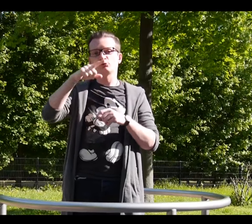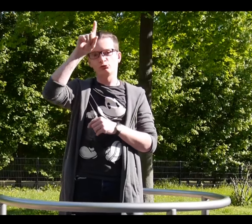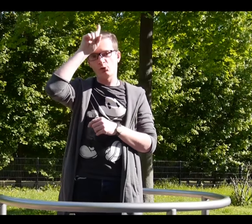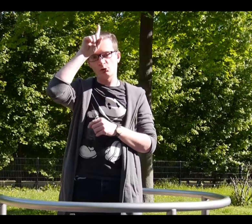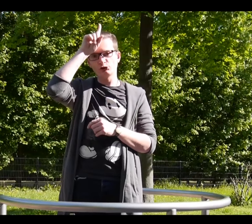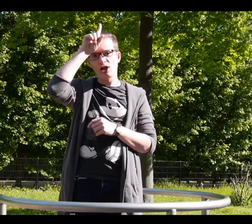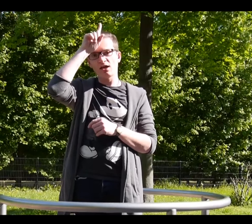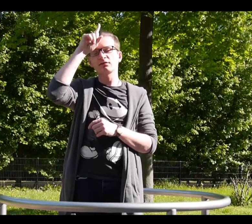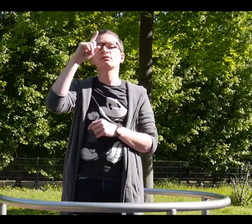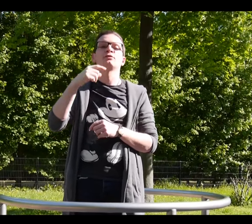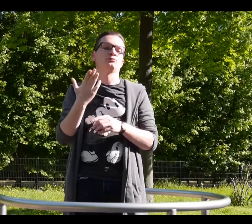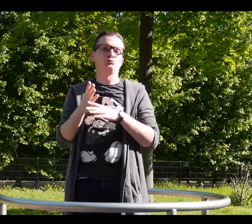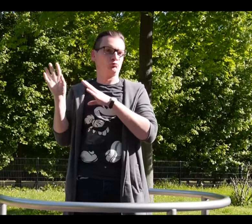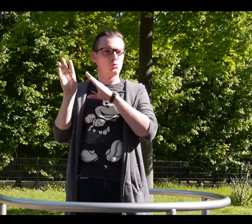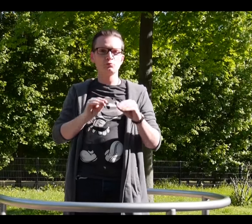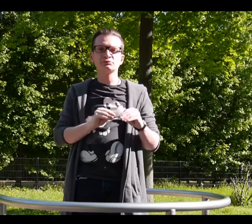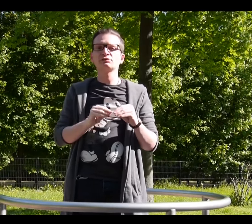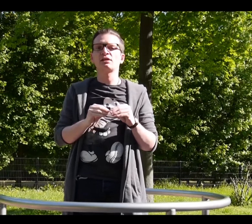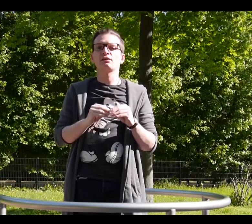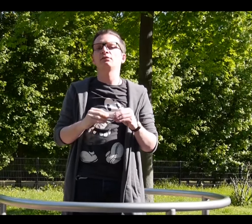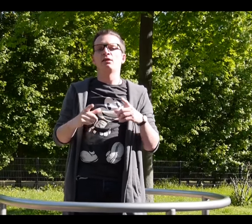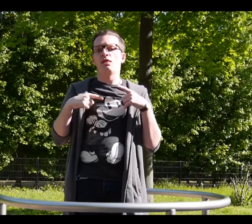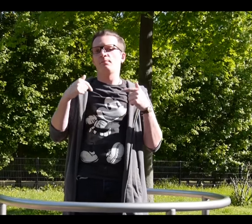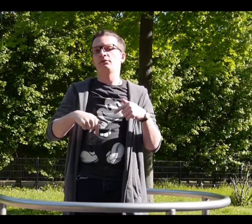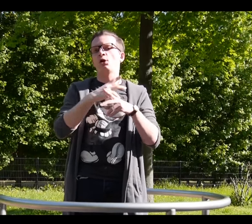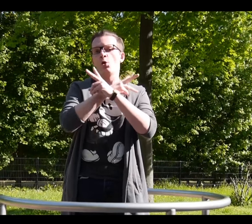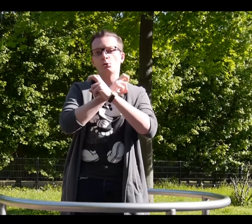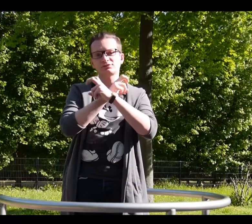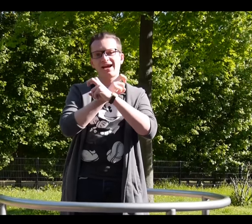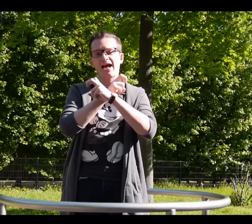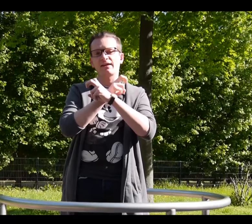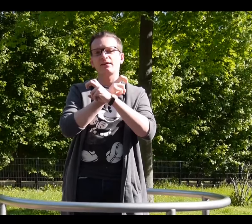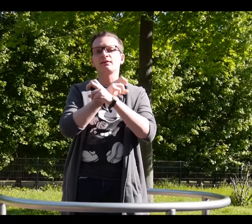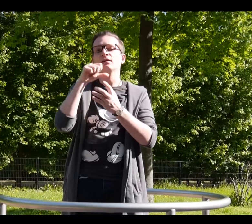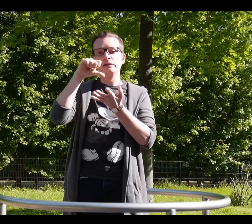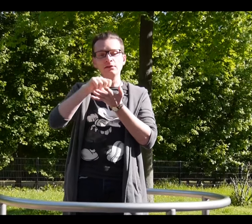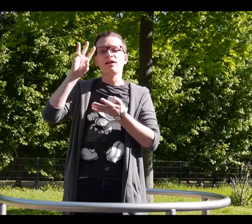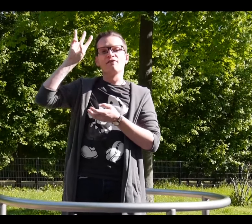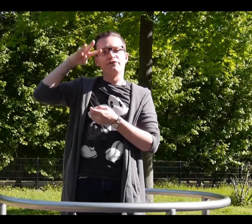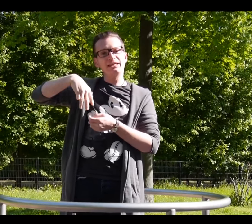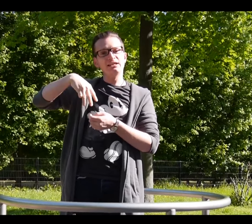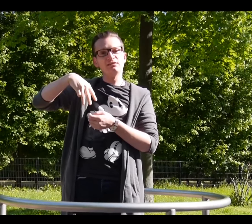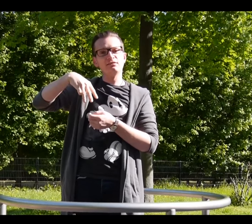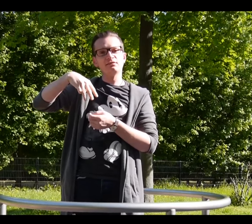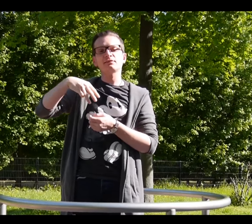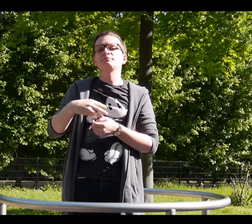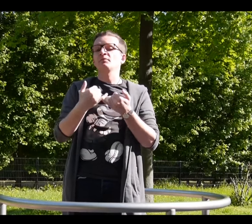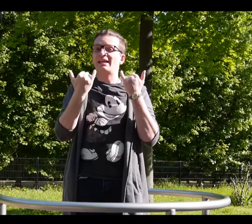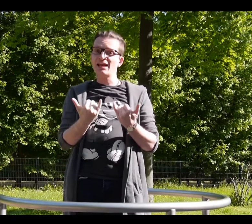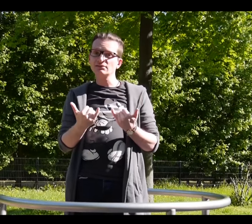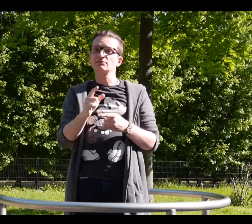I'm from Germany, but moved to Austria and live here in Vienna.